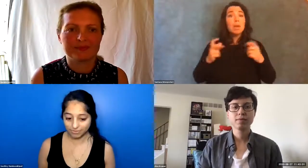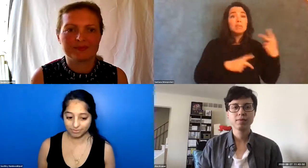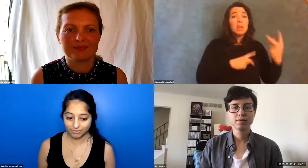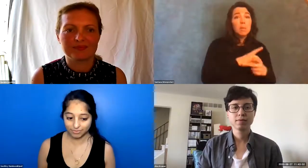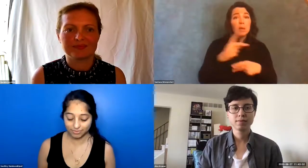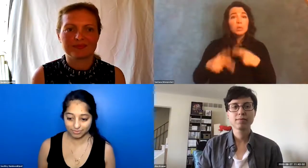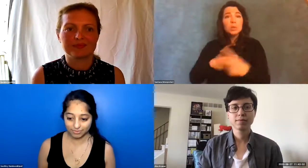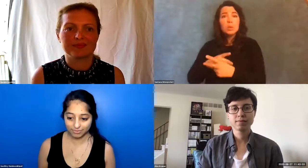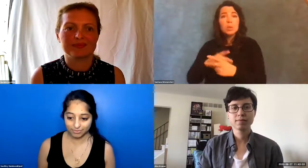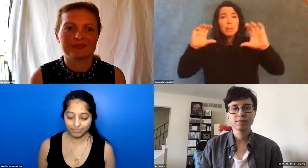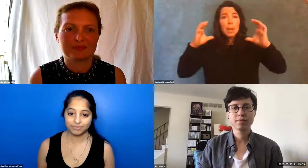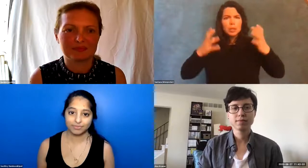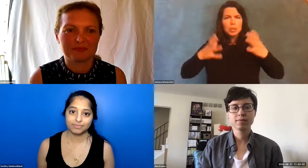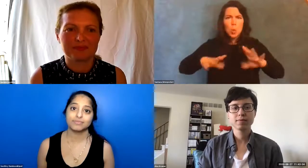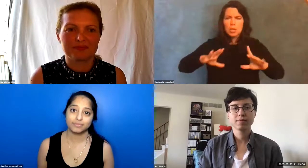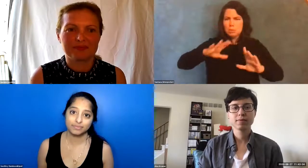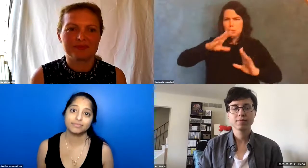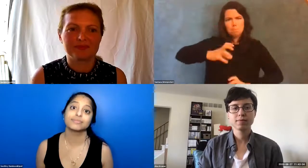fine-grained. But I think when we work with communities